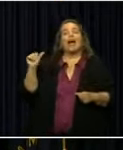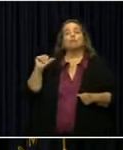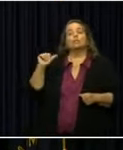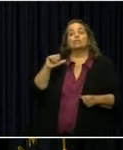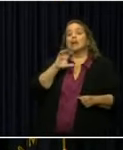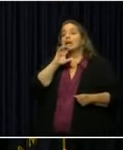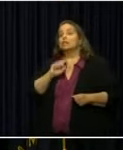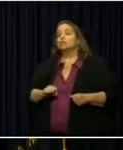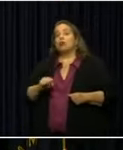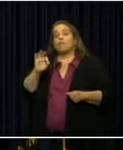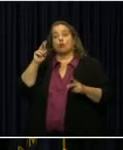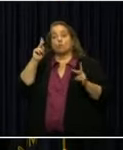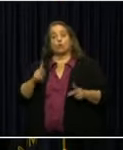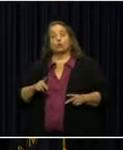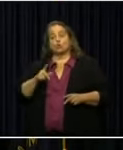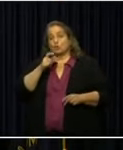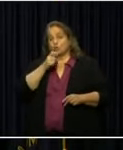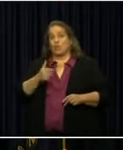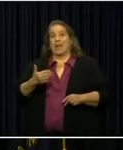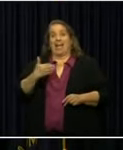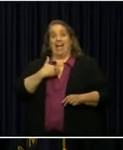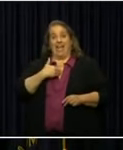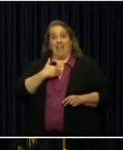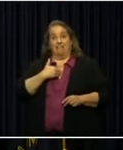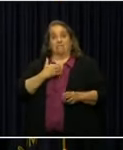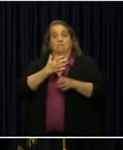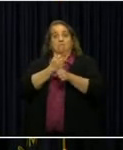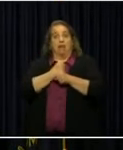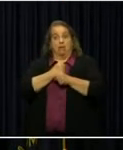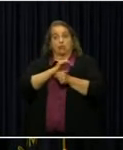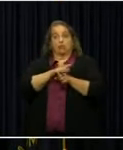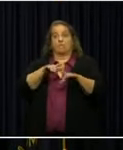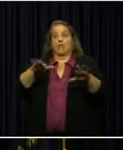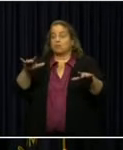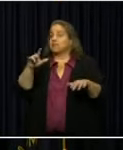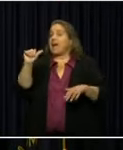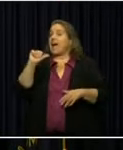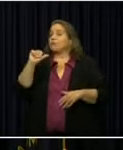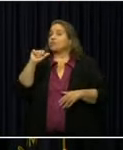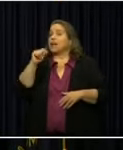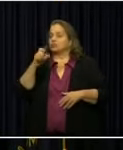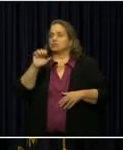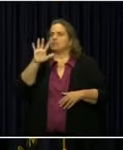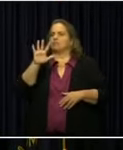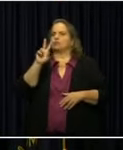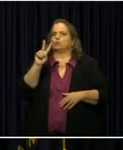ONE FROM ALLEN, CALLOWAY,